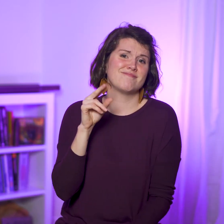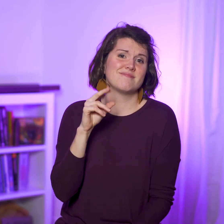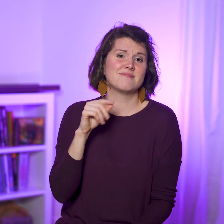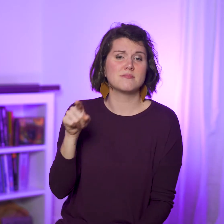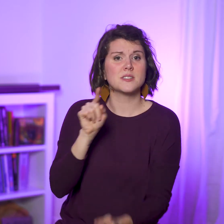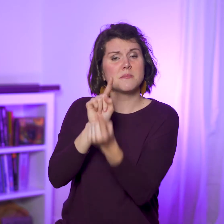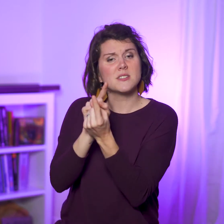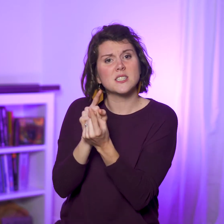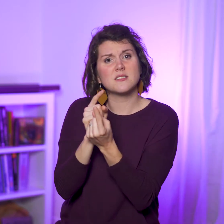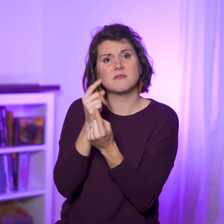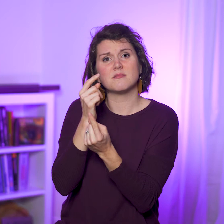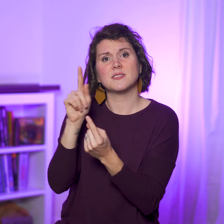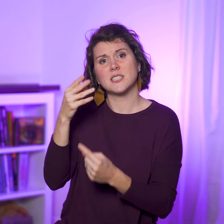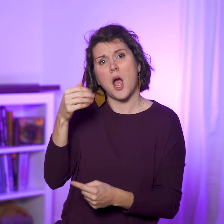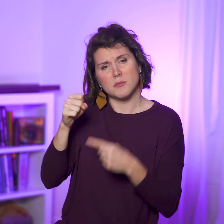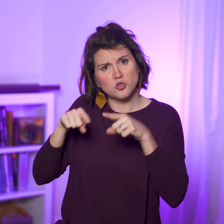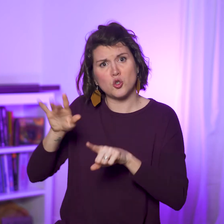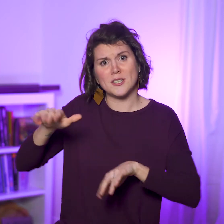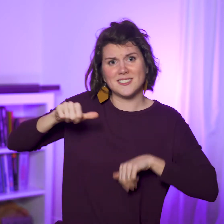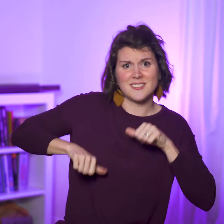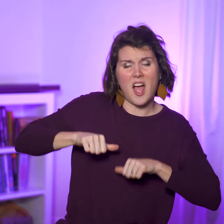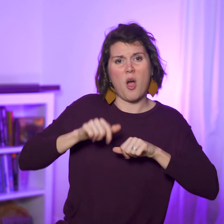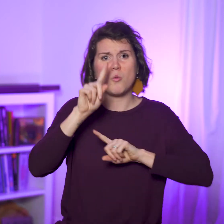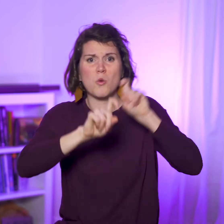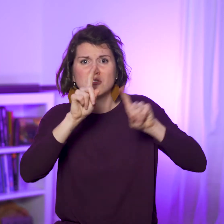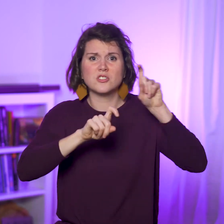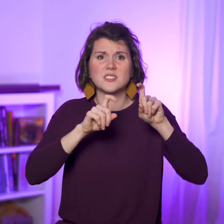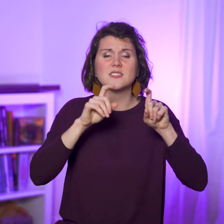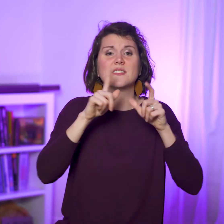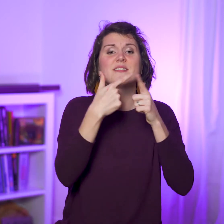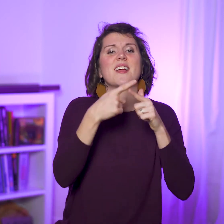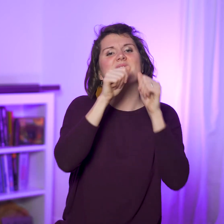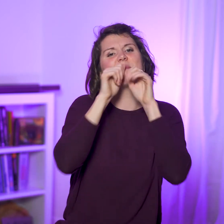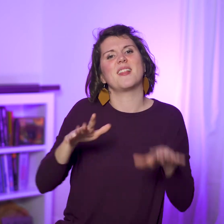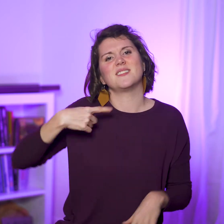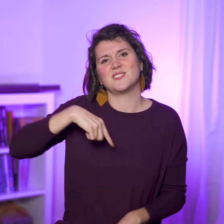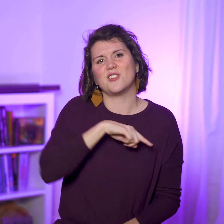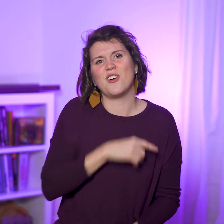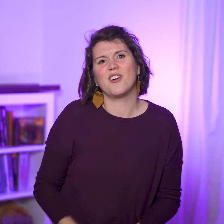instead, He meets Thomas in his doubts and questions. Then He blesses us all: